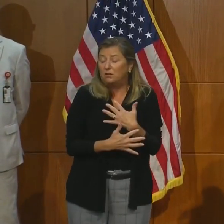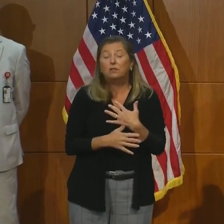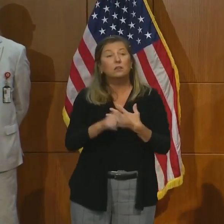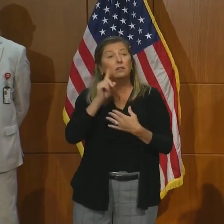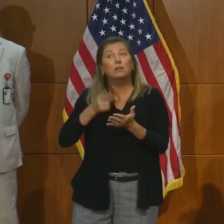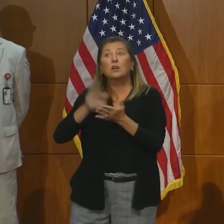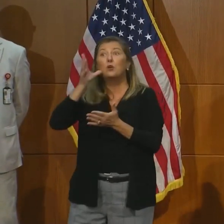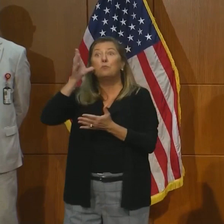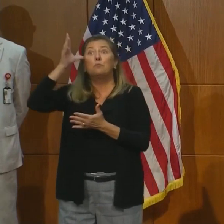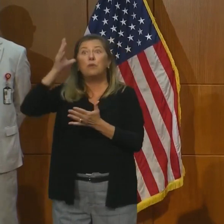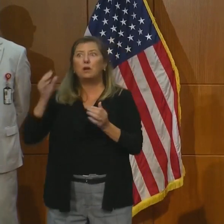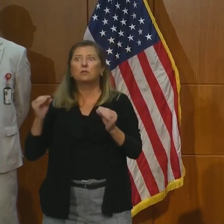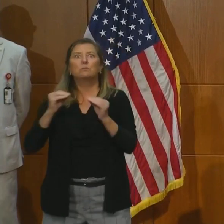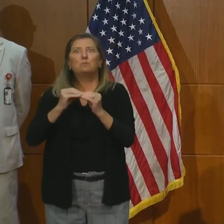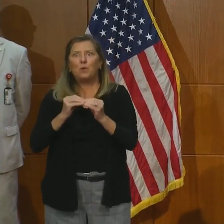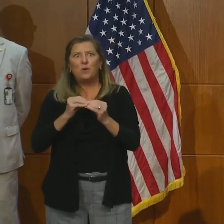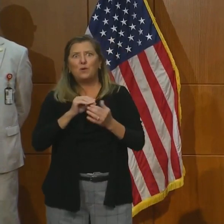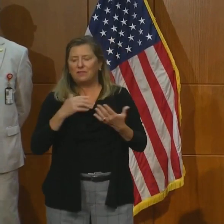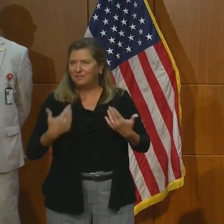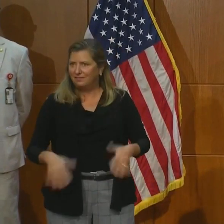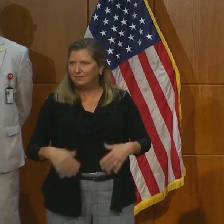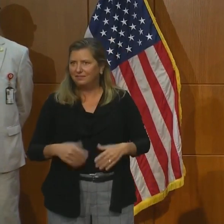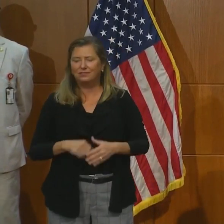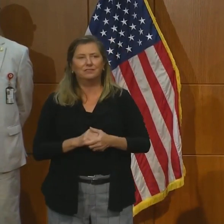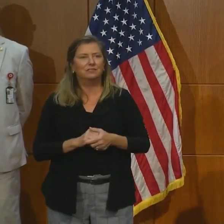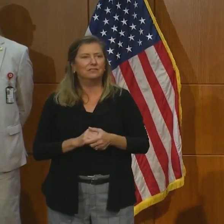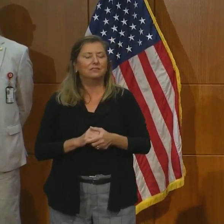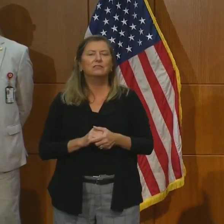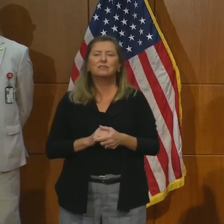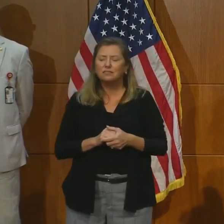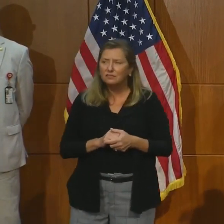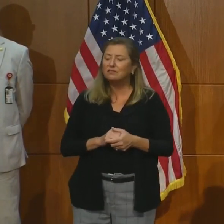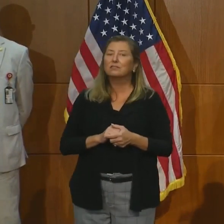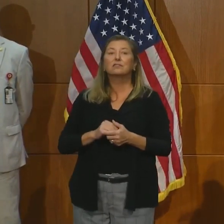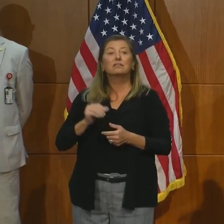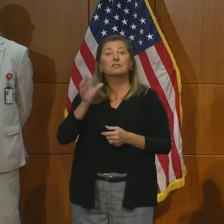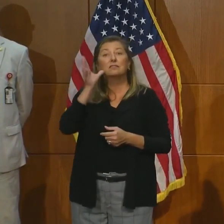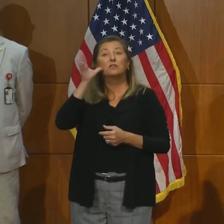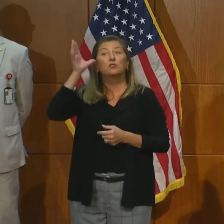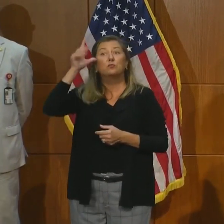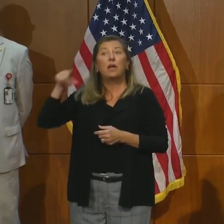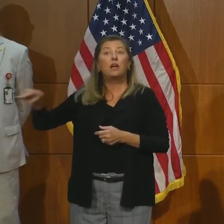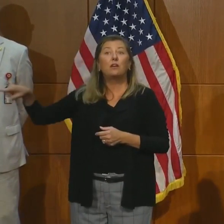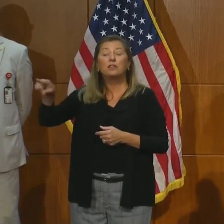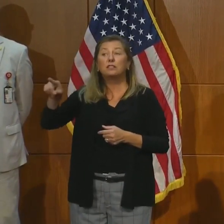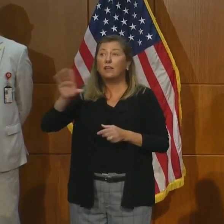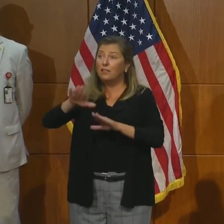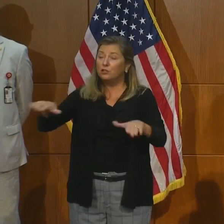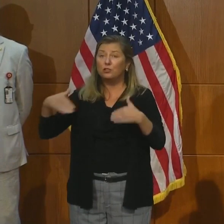FOR TUNES AND INJURES THEY'RE CONFUSED THEY'RE FRUSTRATED. THEY'RE SCARED AND THEIR